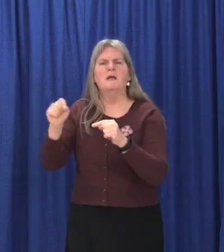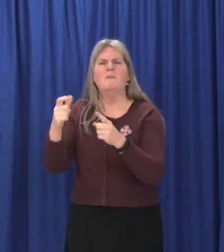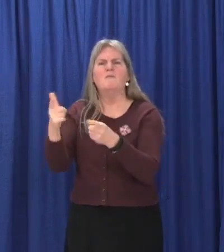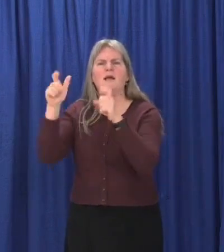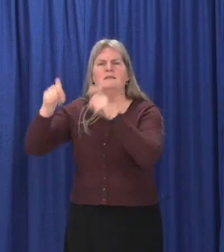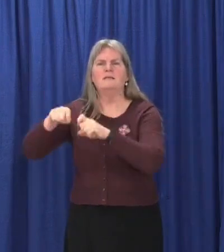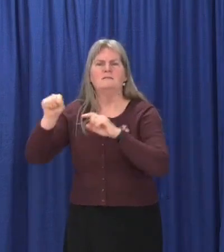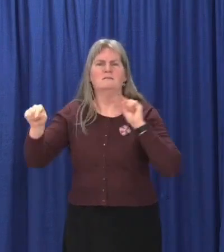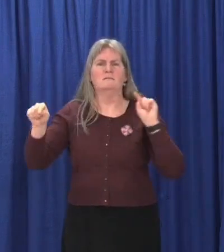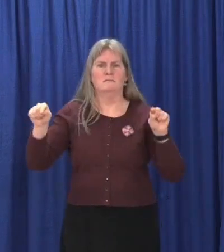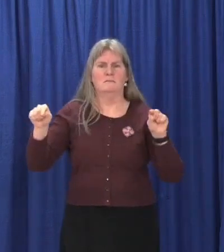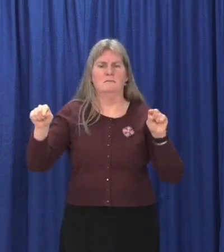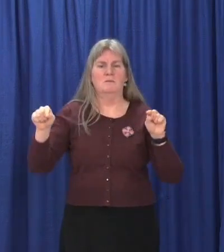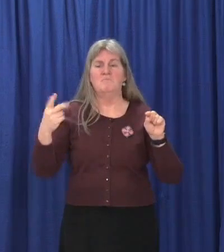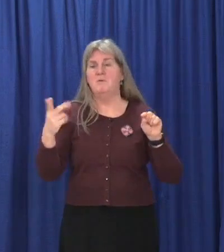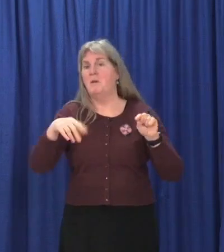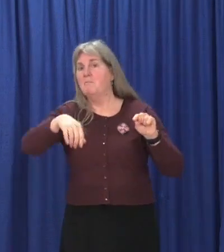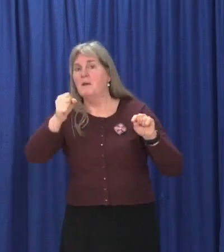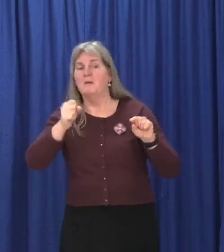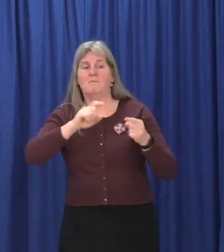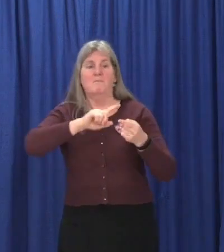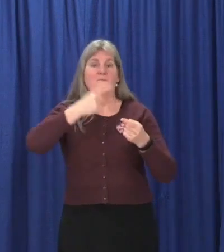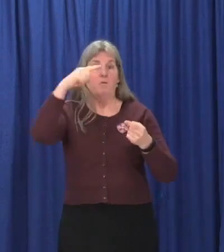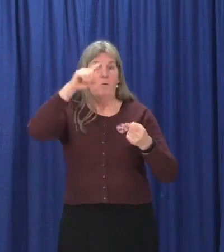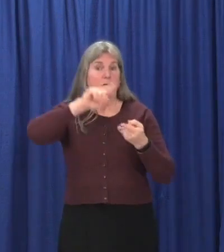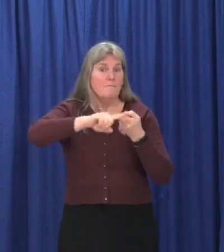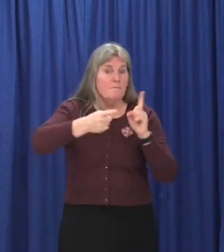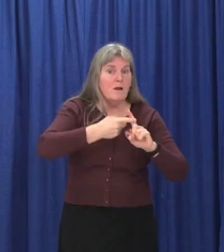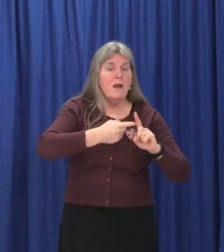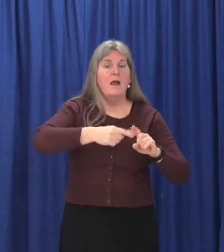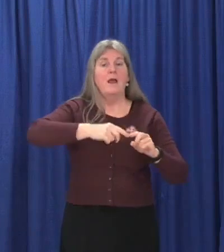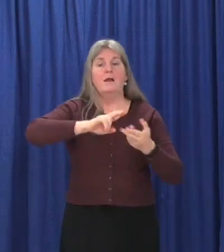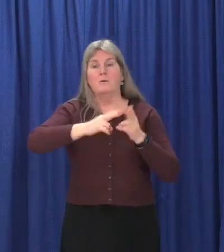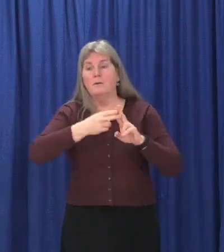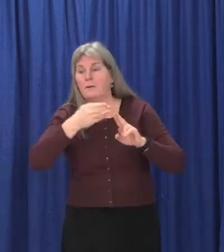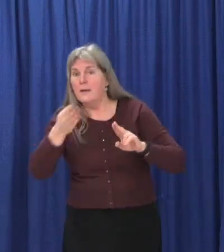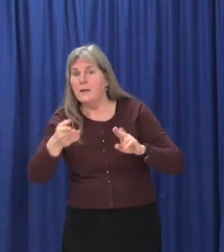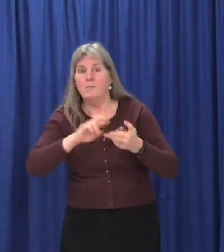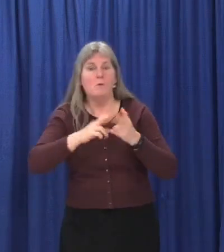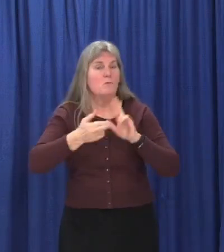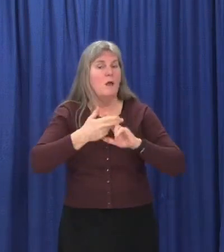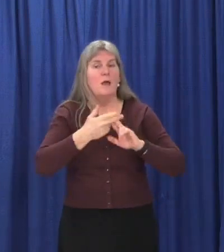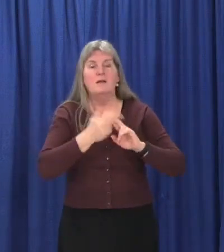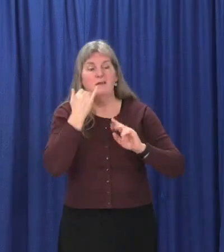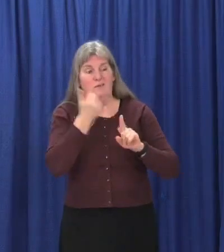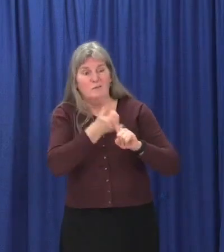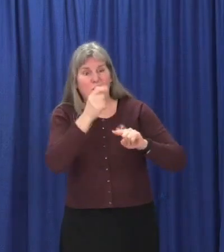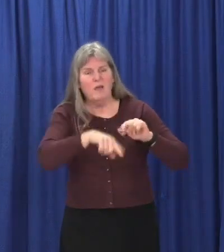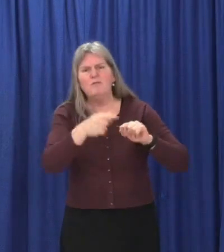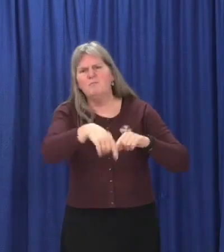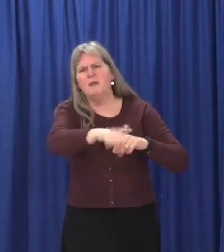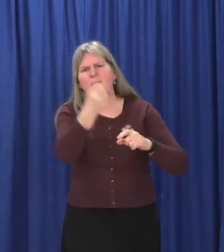tests for a friend or a neighbour if they are unable to travel to get one themselves. At home rapid tests,